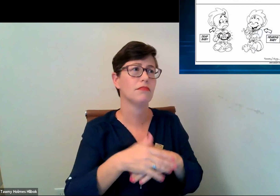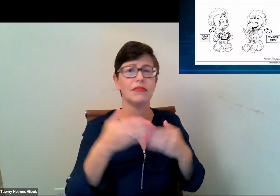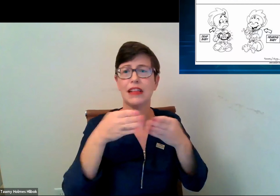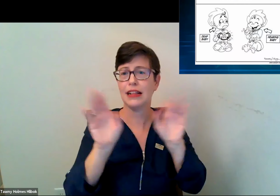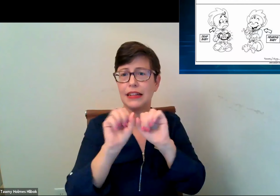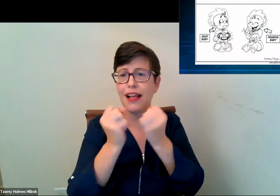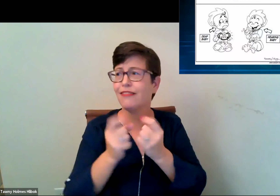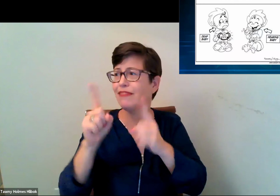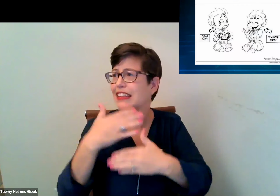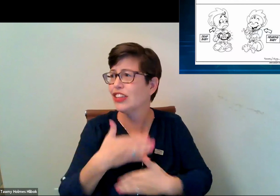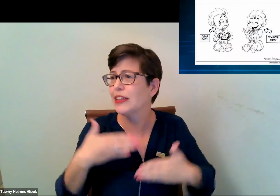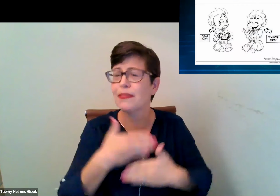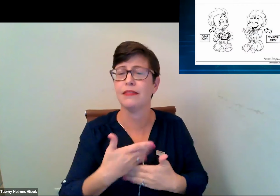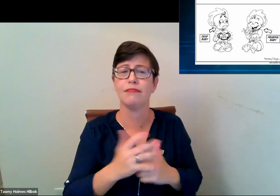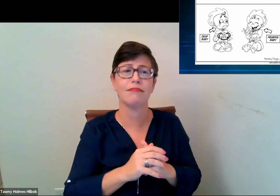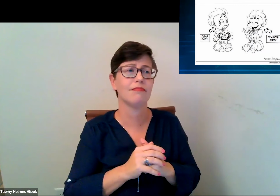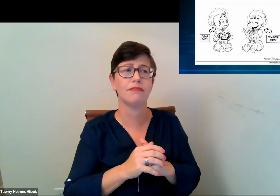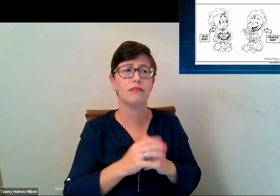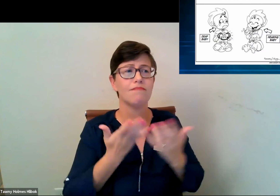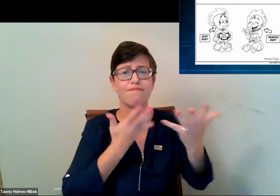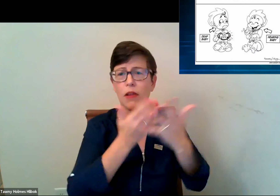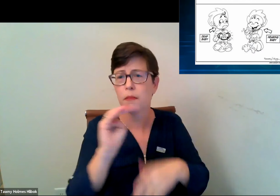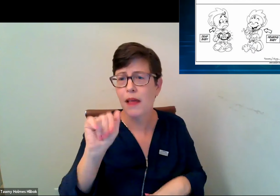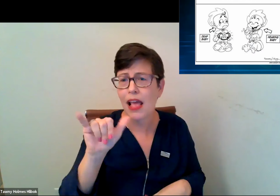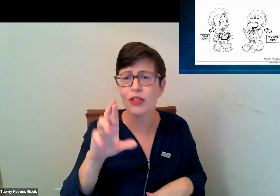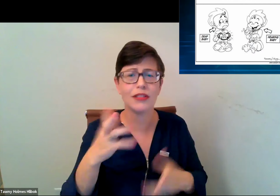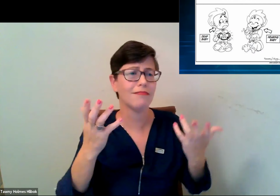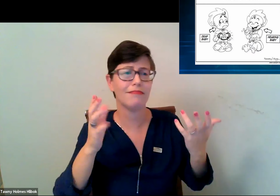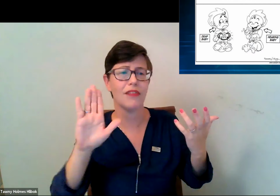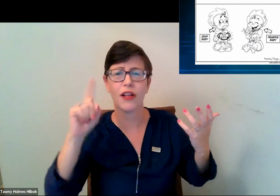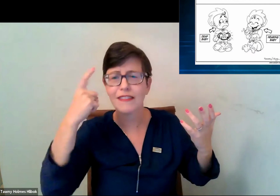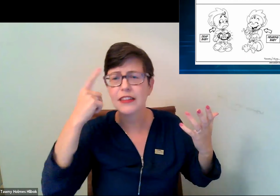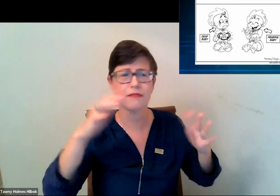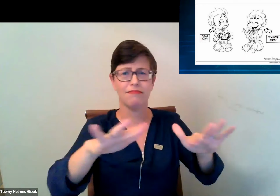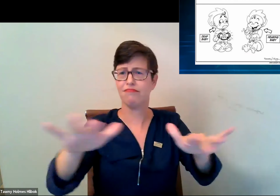health and employment opportunities in the greater society and even just enjoying it.